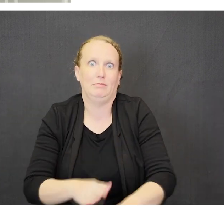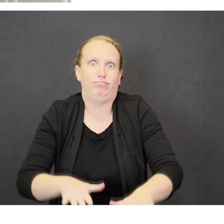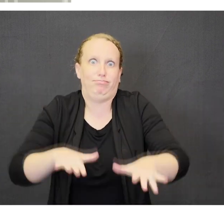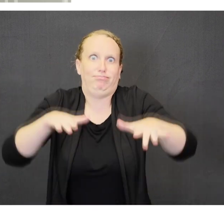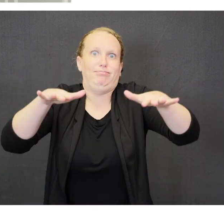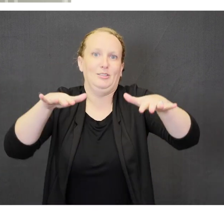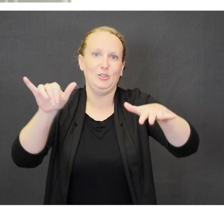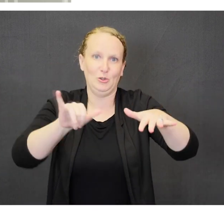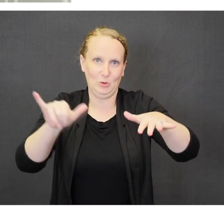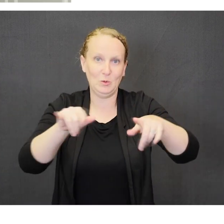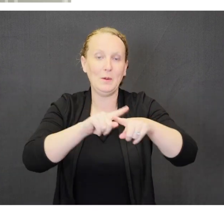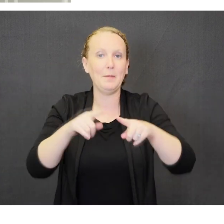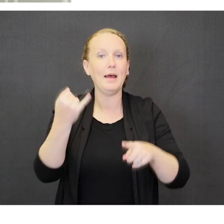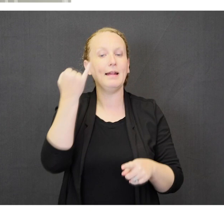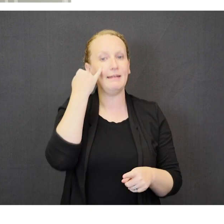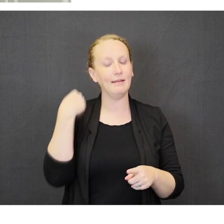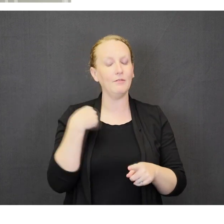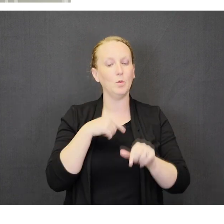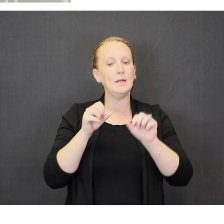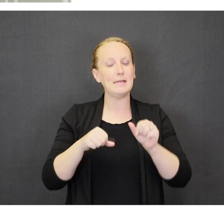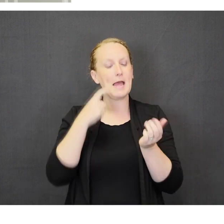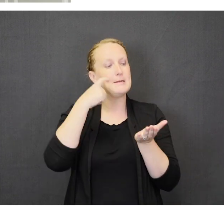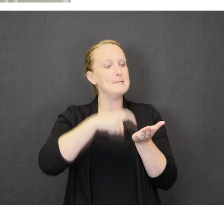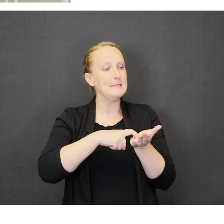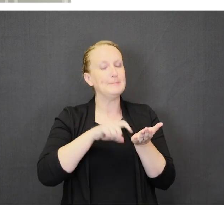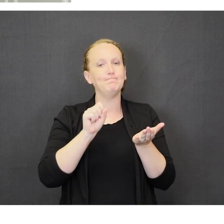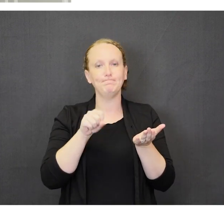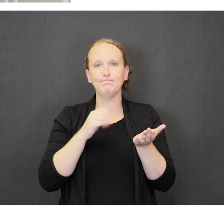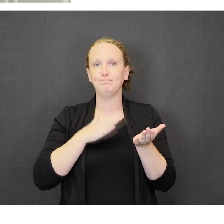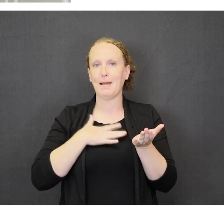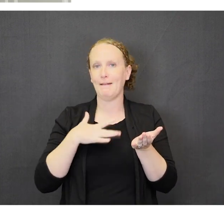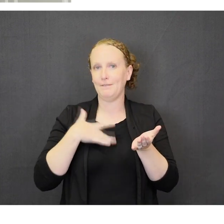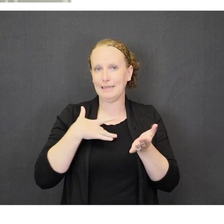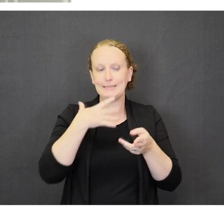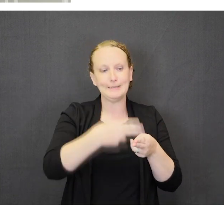honestly sort of react respond honestly owning